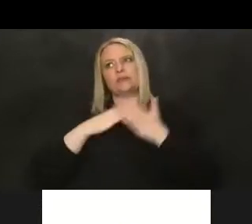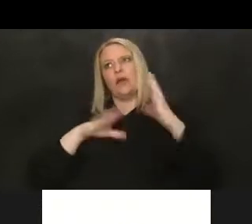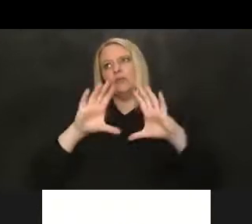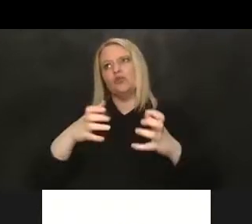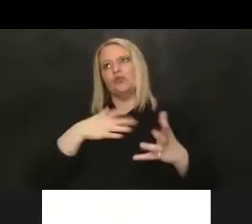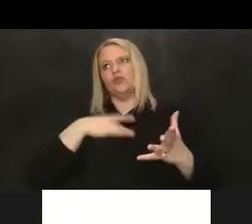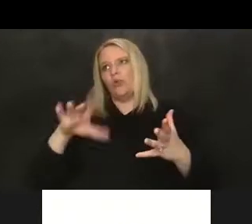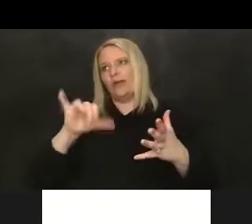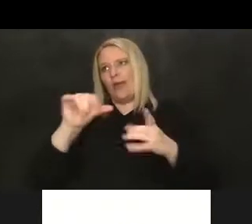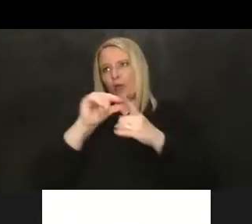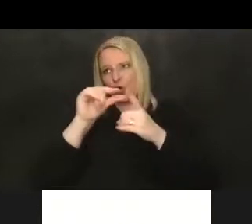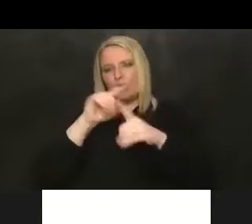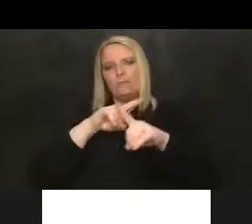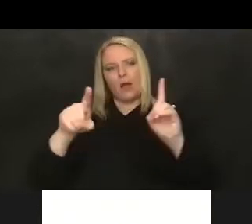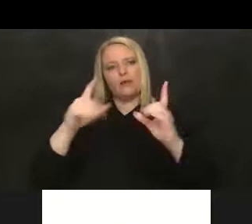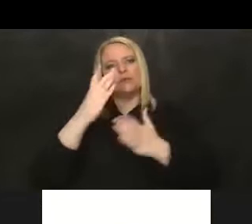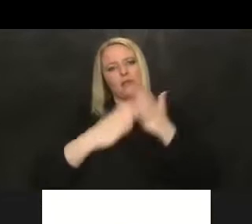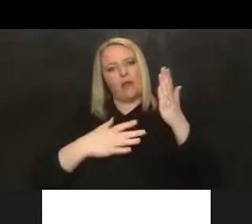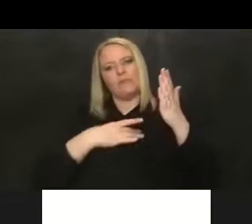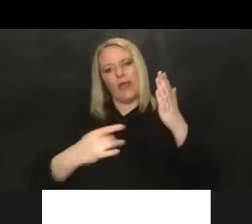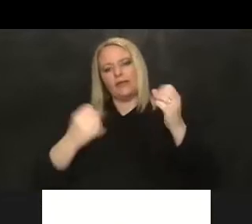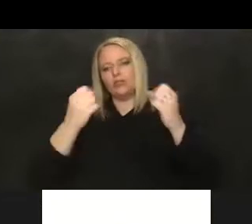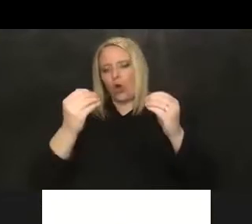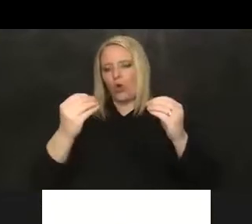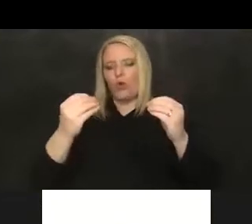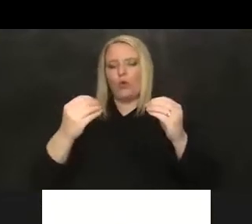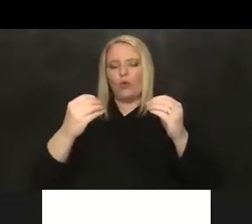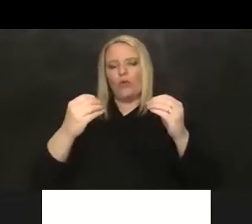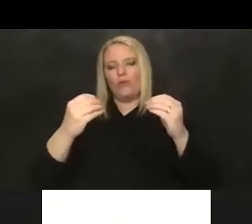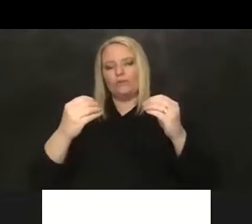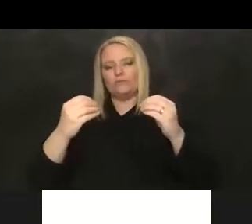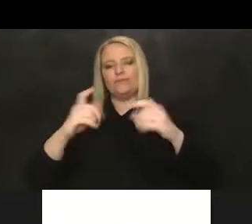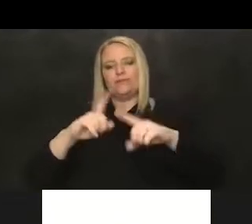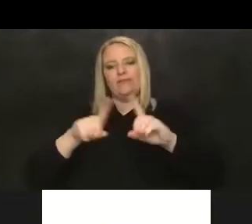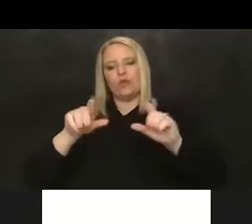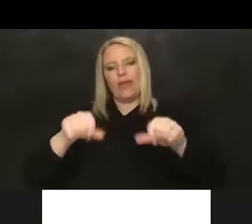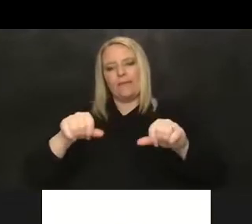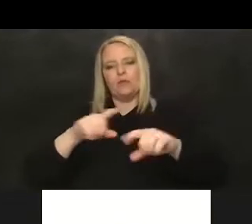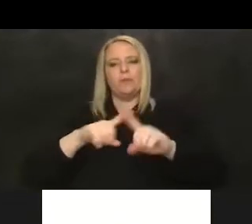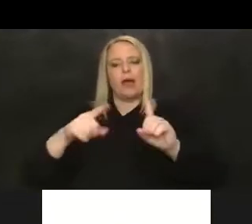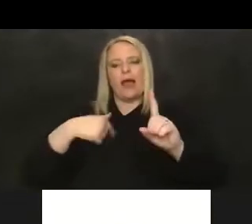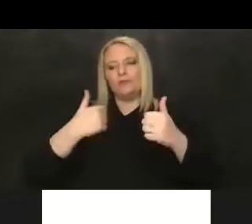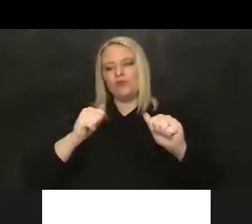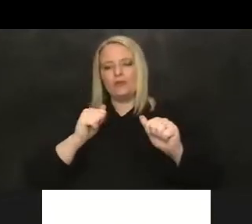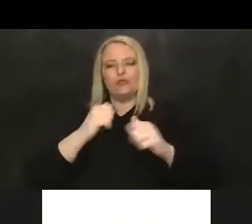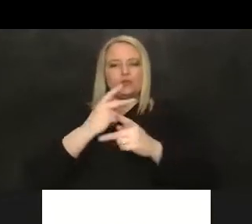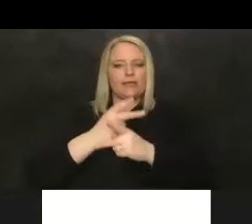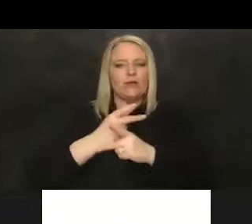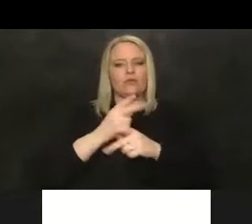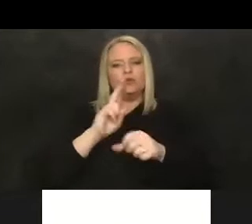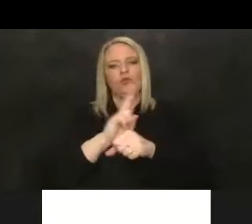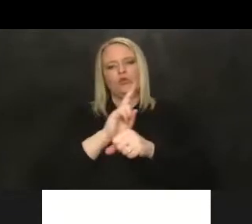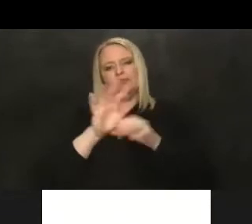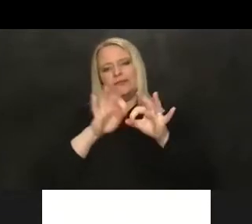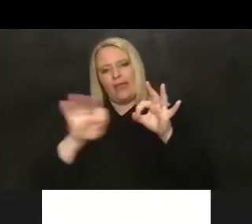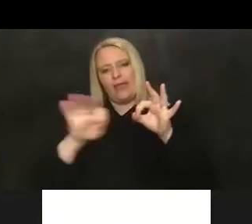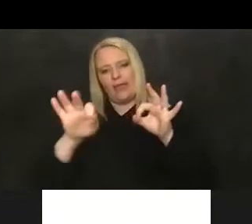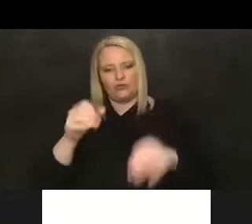people do like it, so I'm trying to to, you know, use the language carefully, right - but again, if they